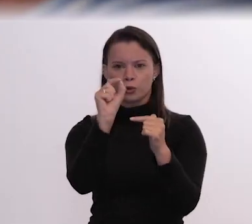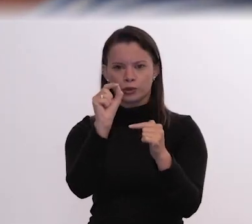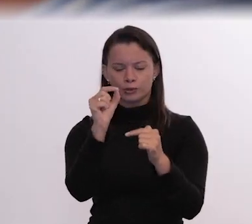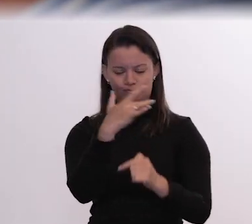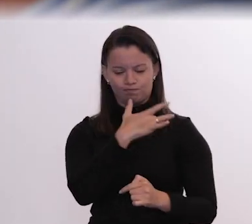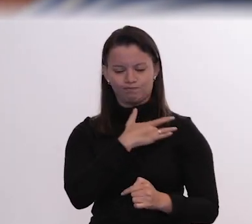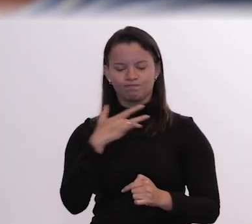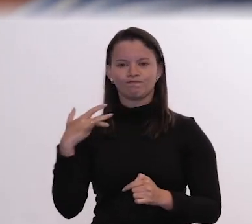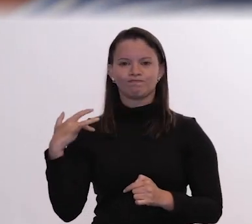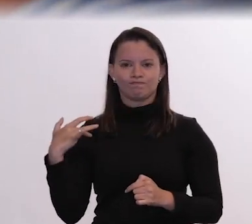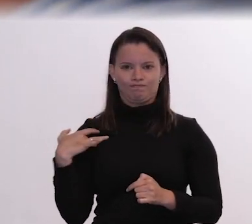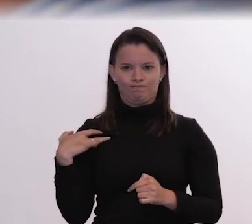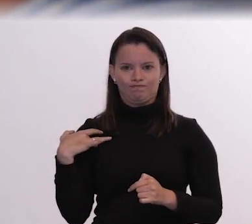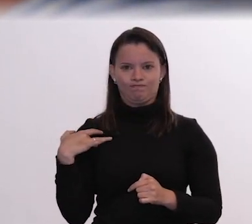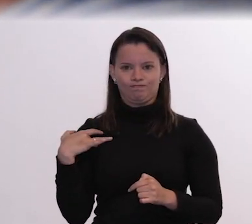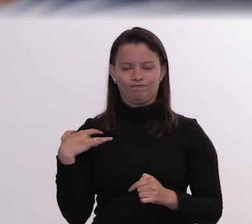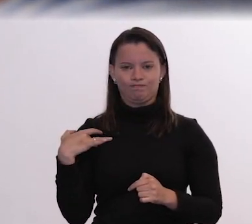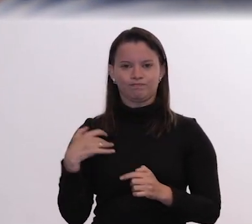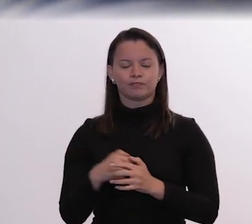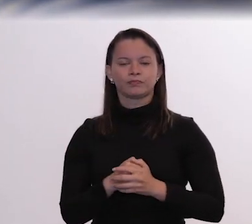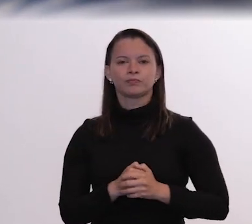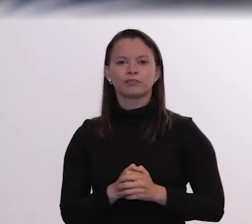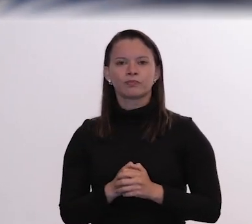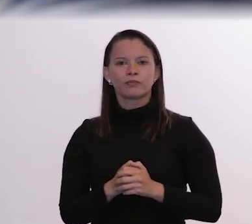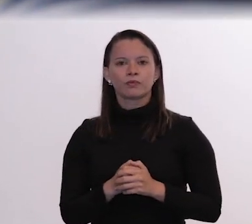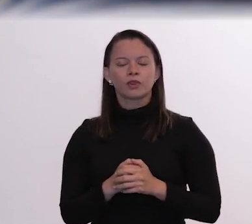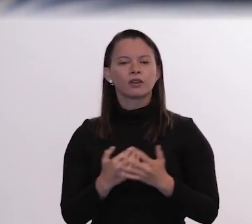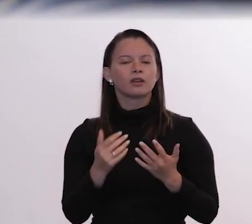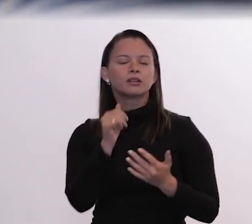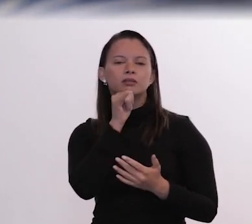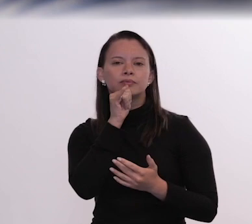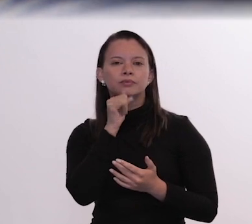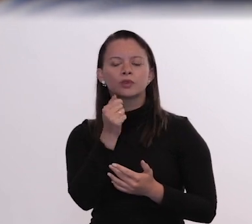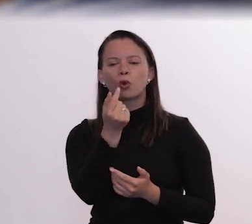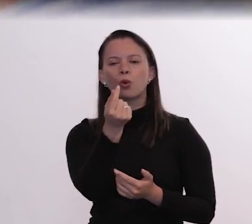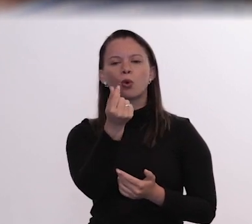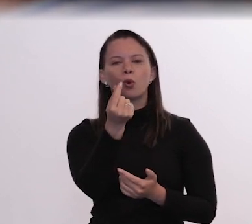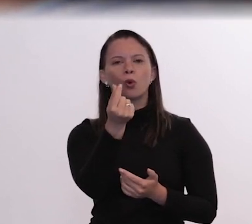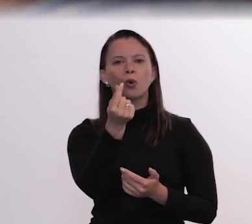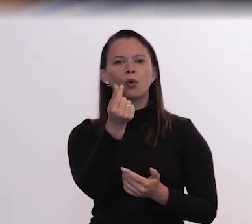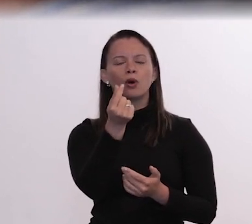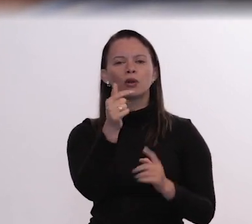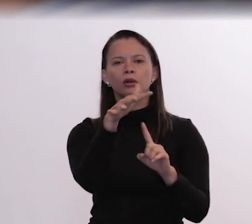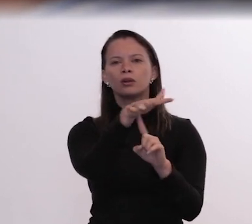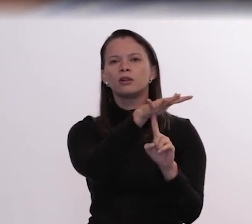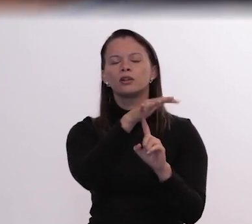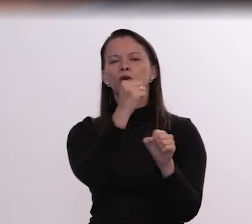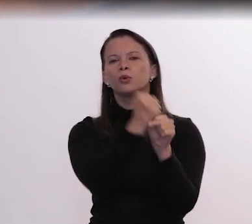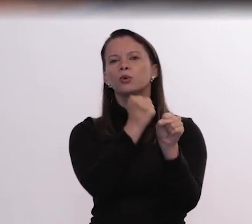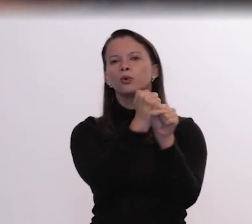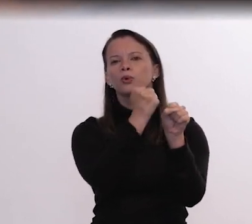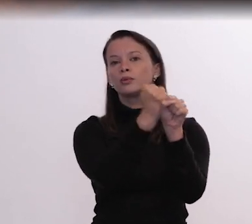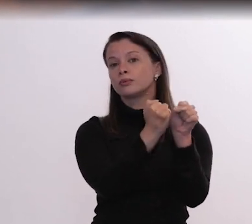You know how much it costs to build a park. You know how much you profit from taking down that and putting up a building,